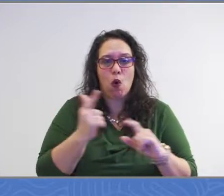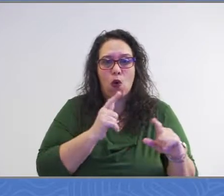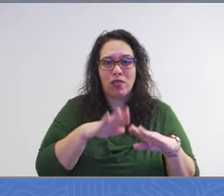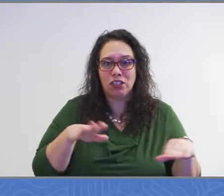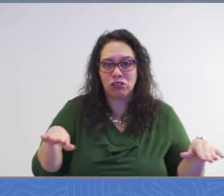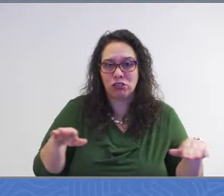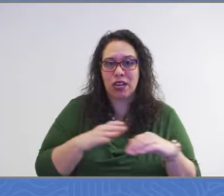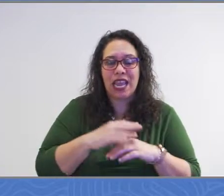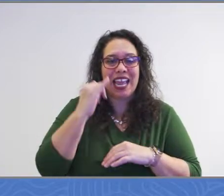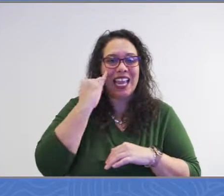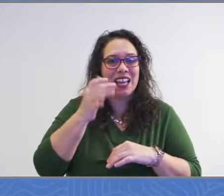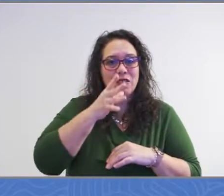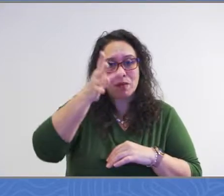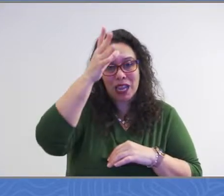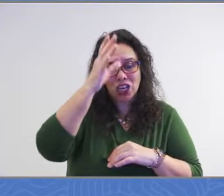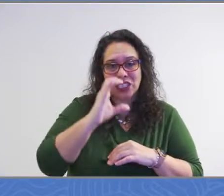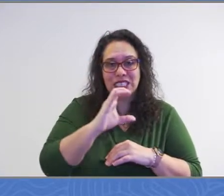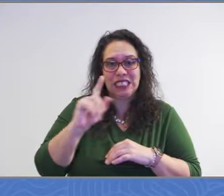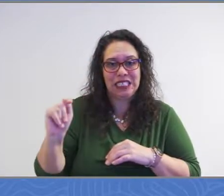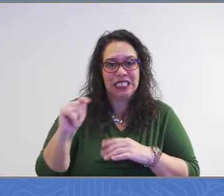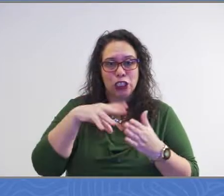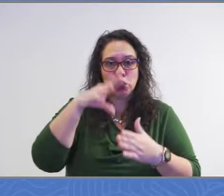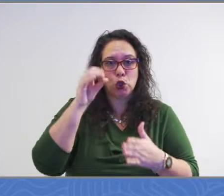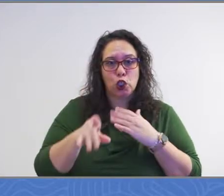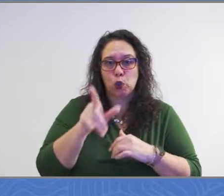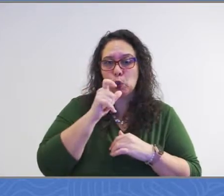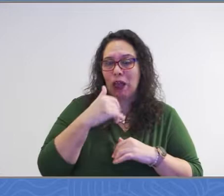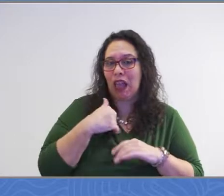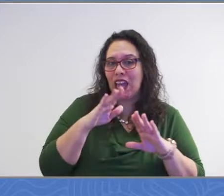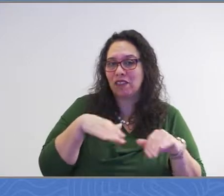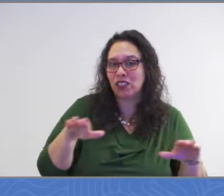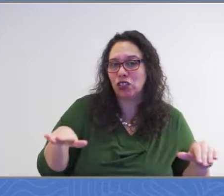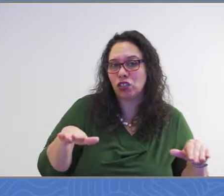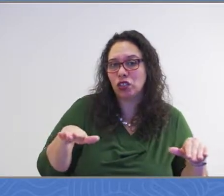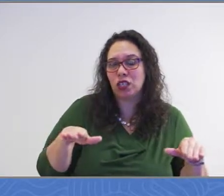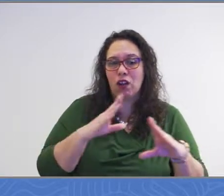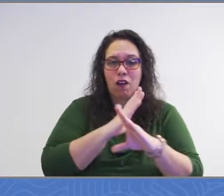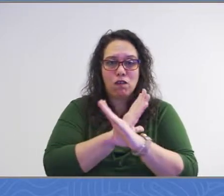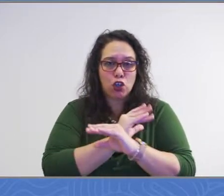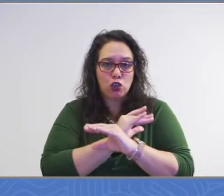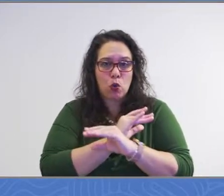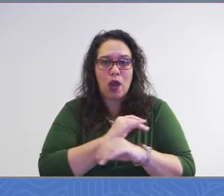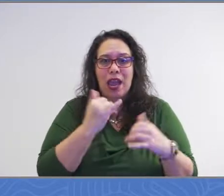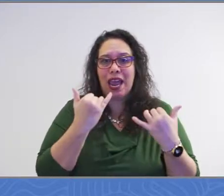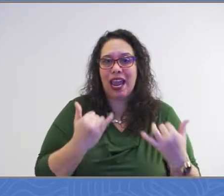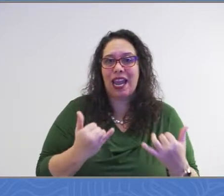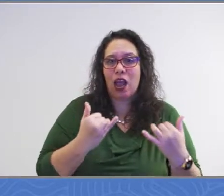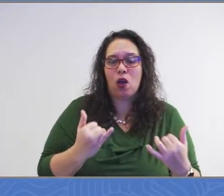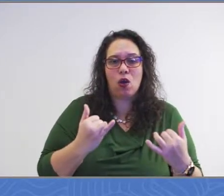The parents of the CCT students who have chosen to stay virtual will now have a different teacher,